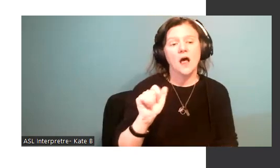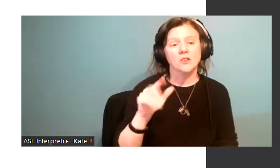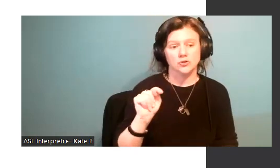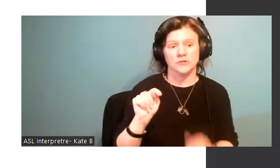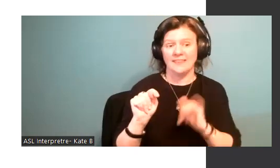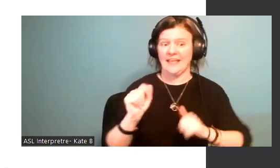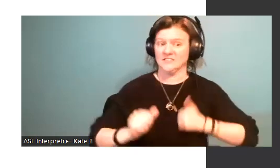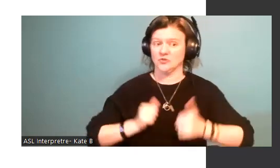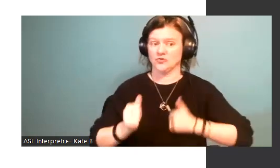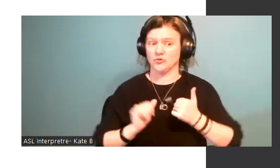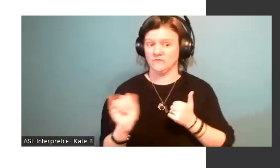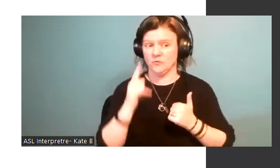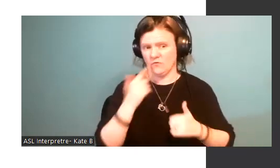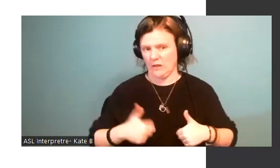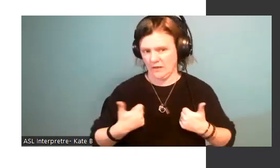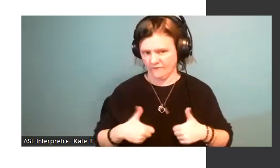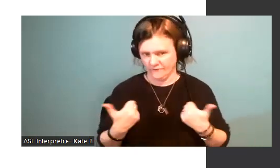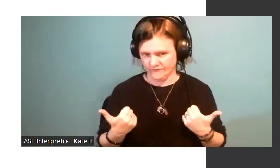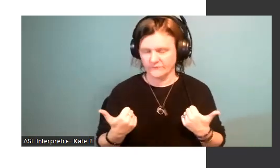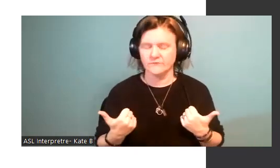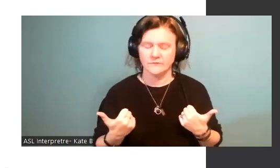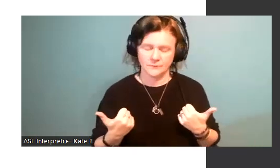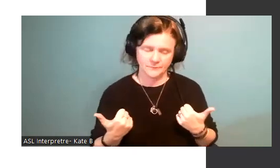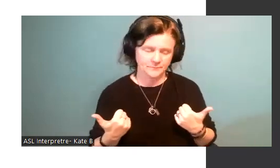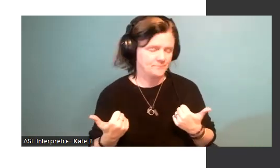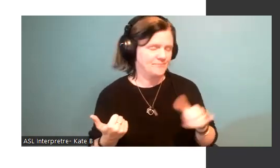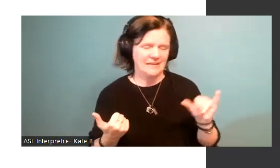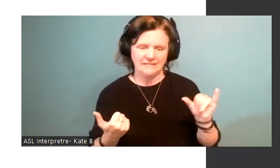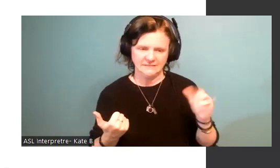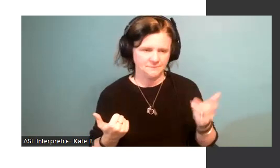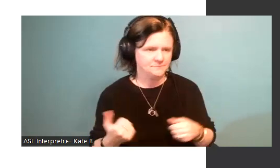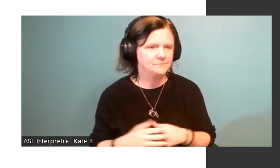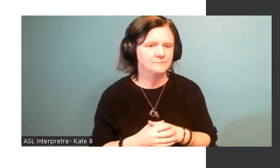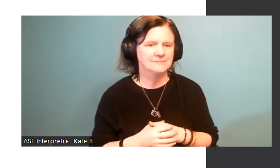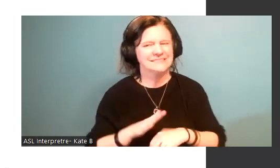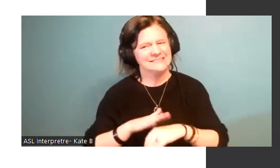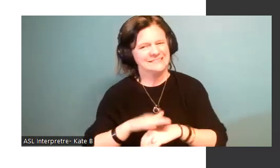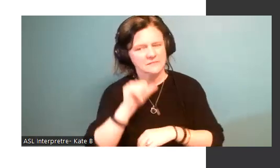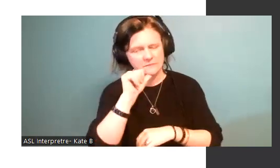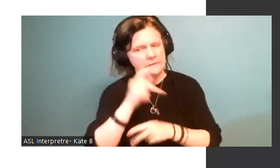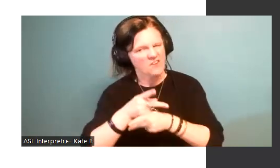That system essentially how a screen reader would